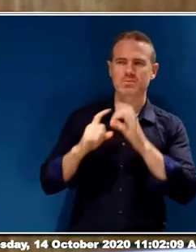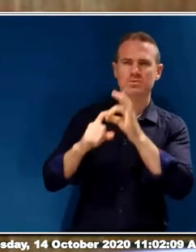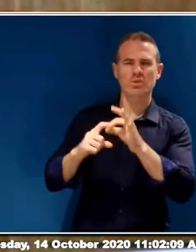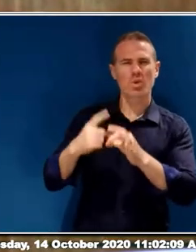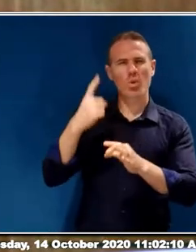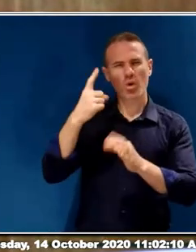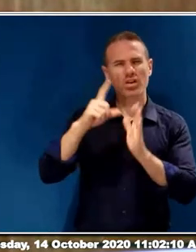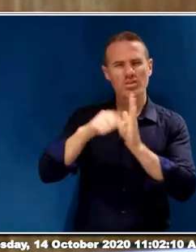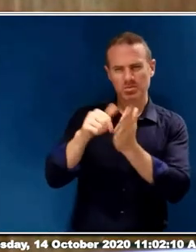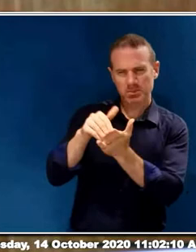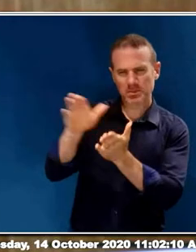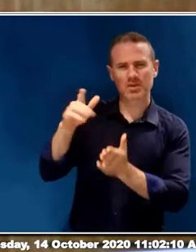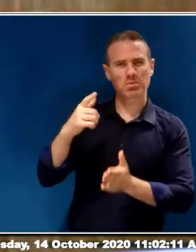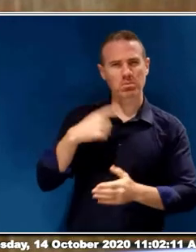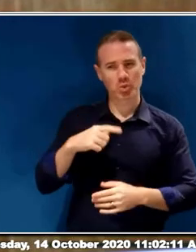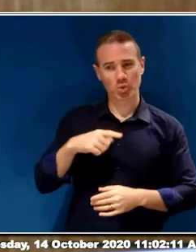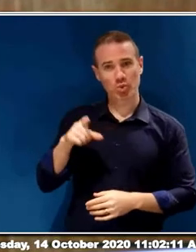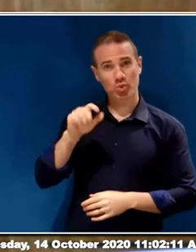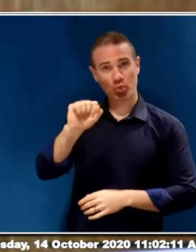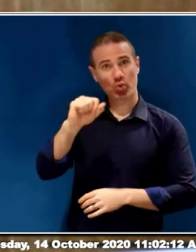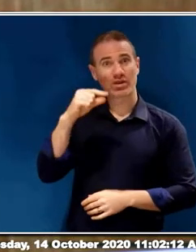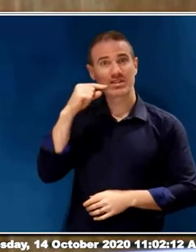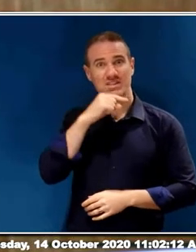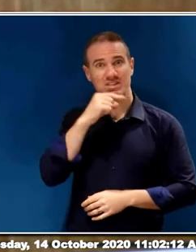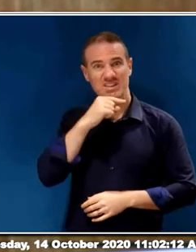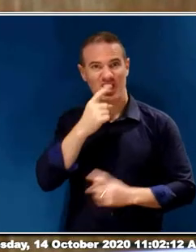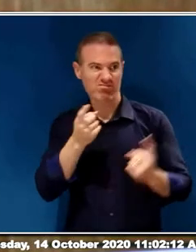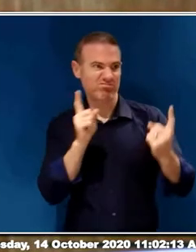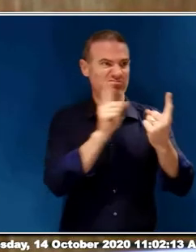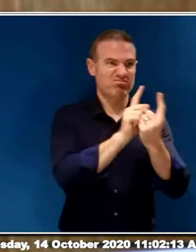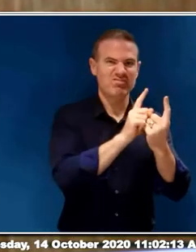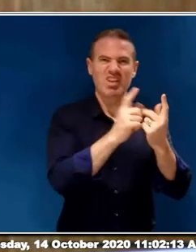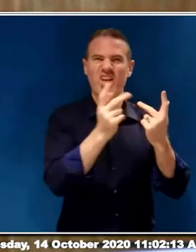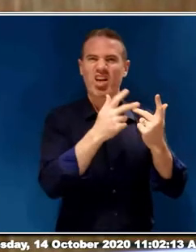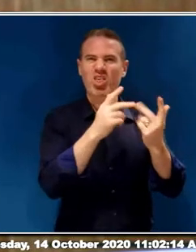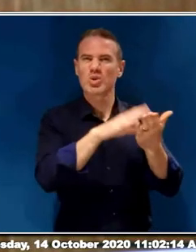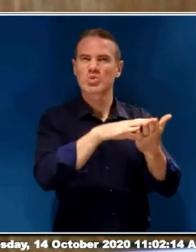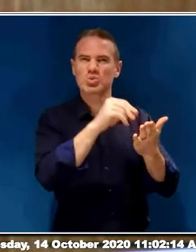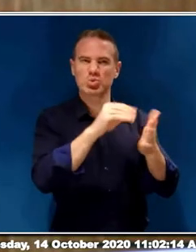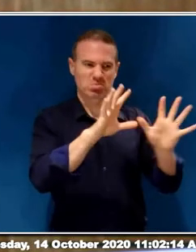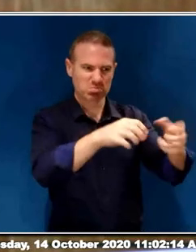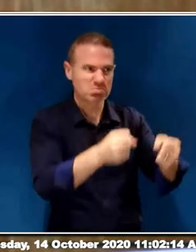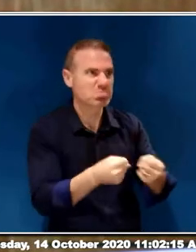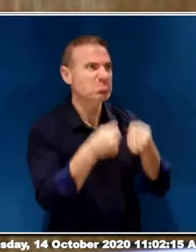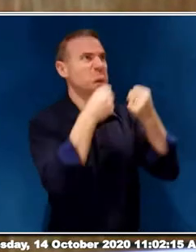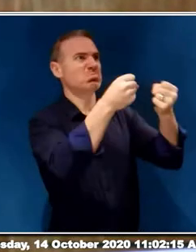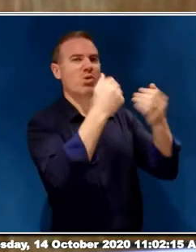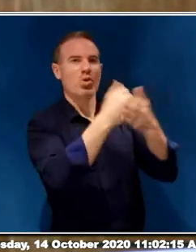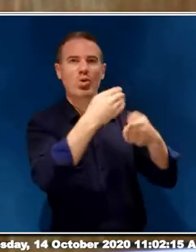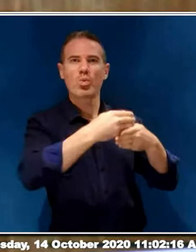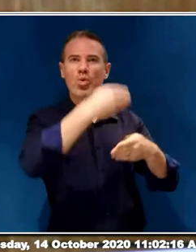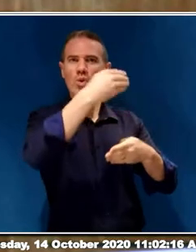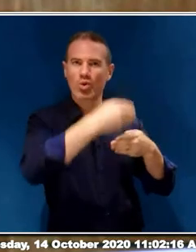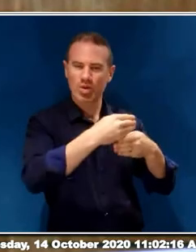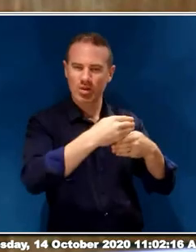And you've seen the school records that describe that as a minor physical altercation, is that right? Yes.